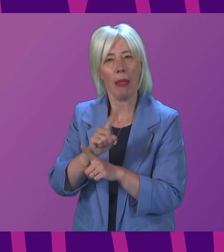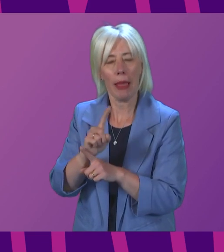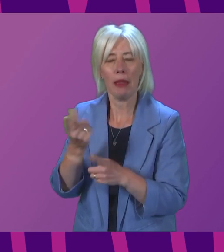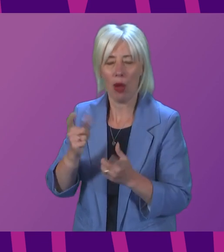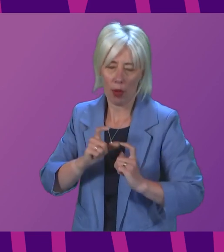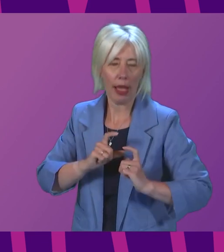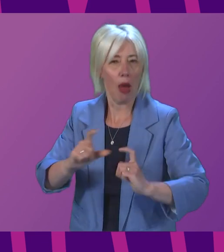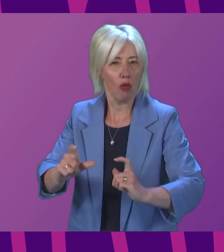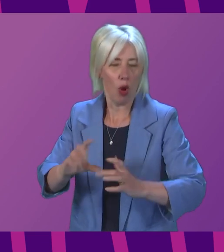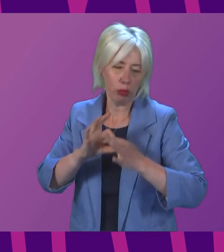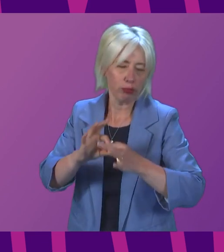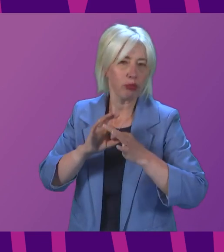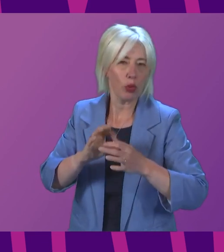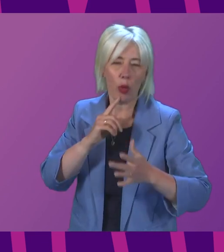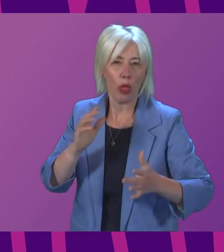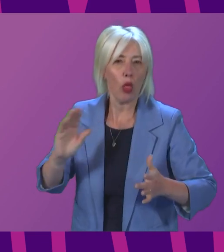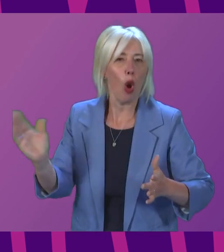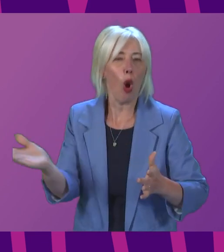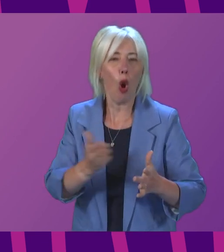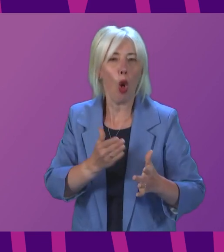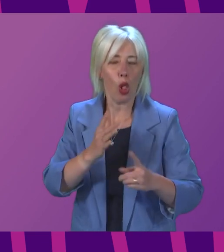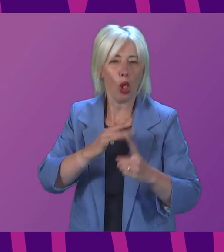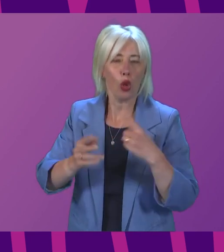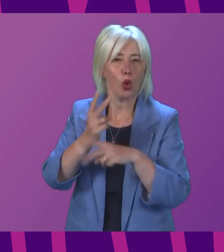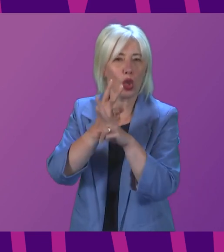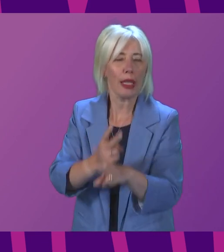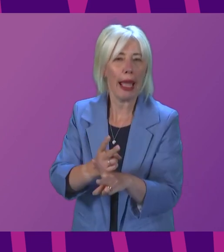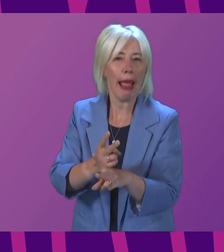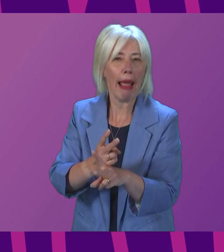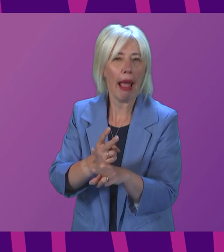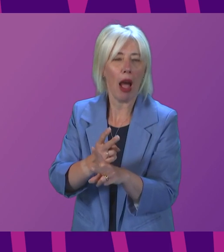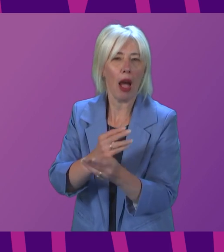to work closely with all those in the social care sector to deal with current pressures.